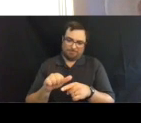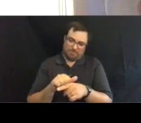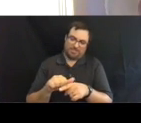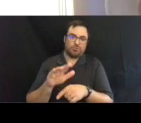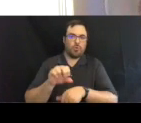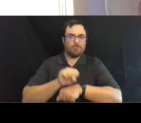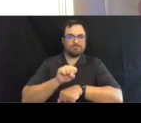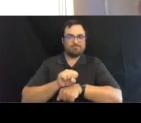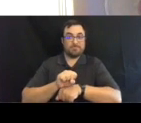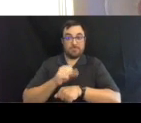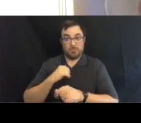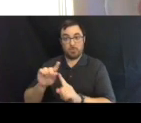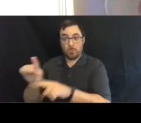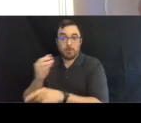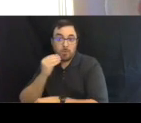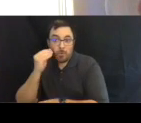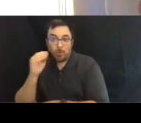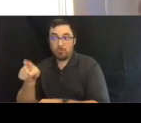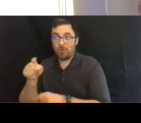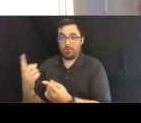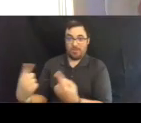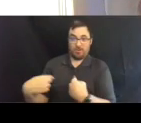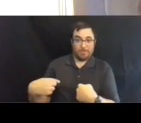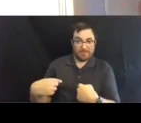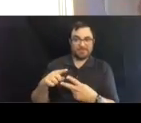person's home or they're coming to you, or if you are in a school. Because I